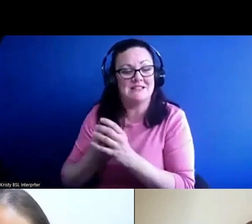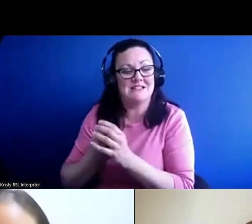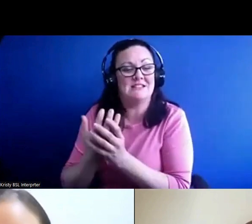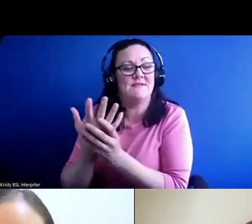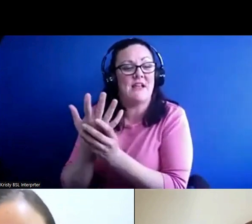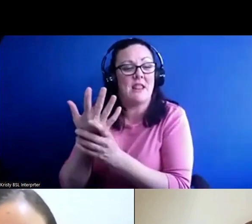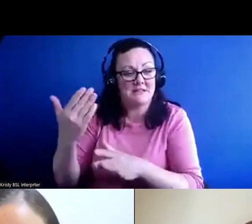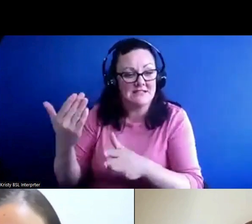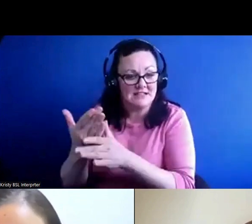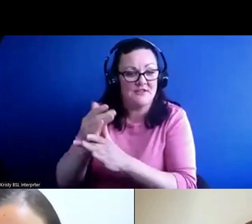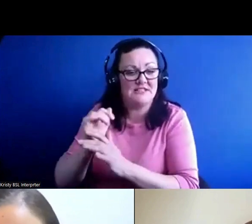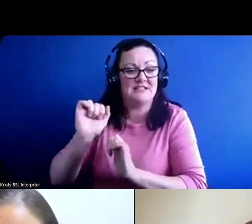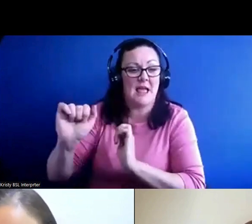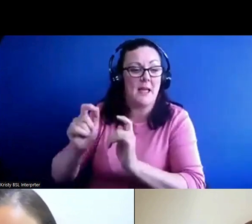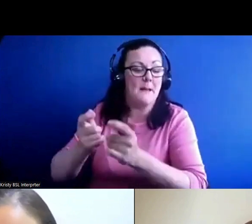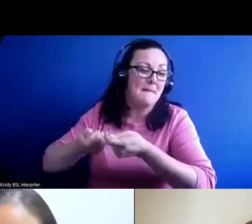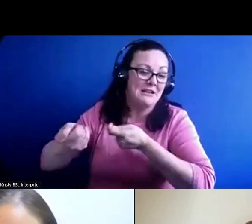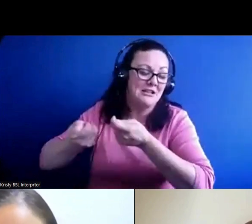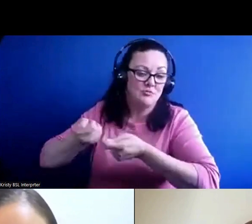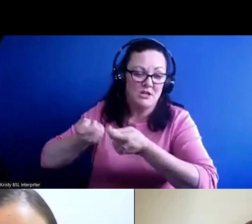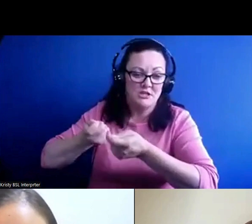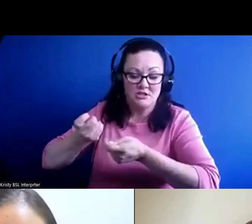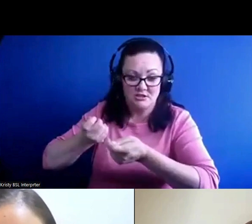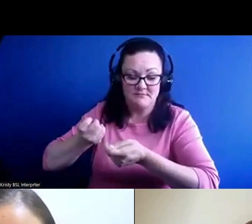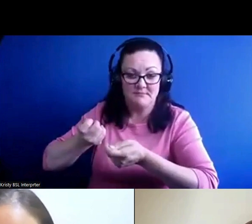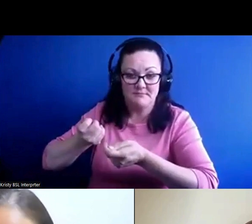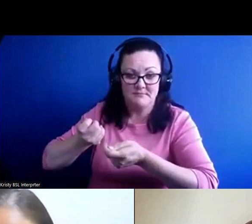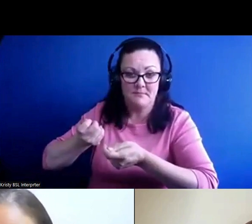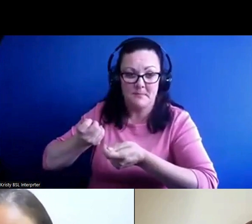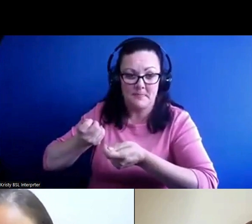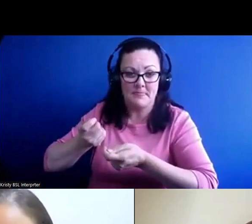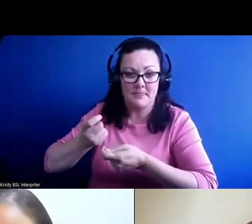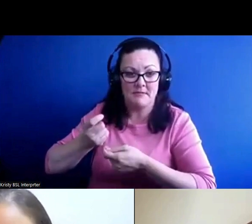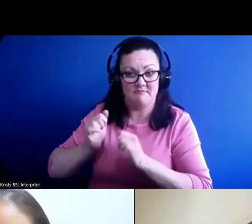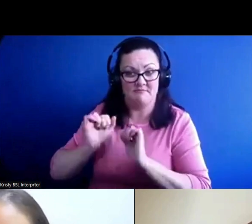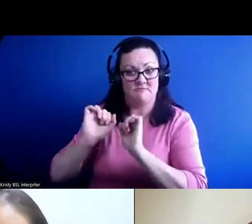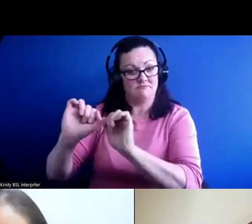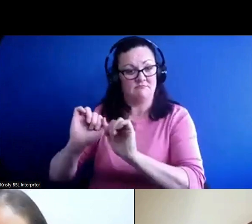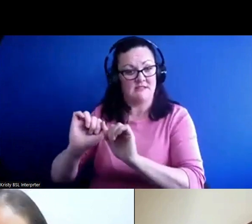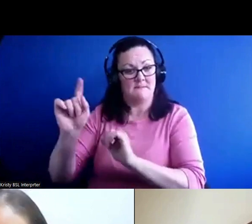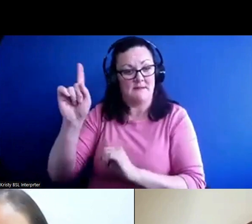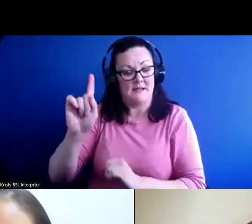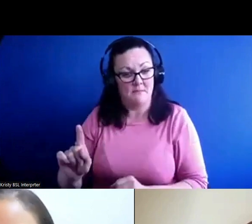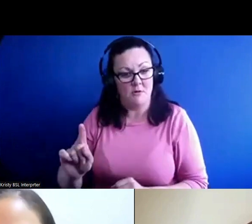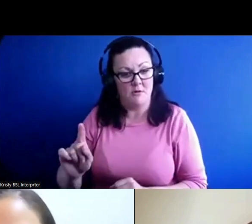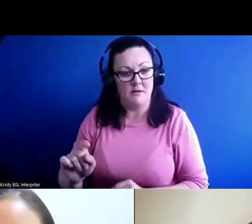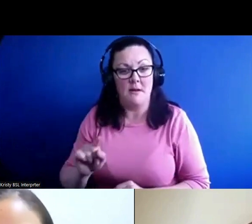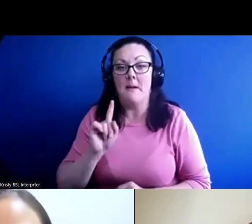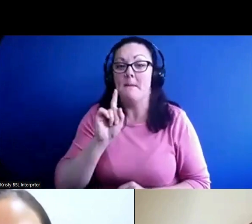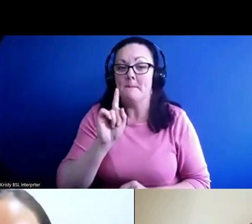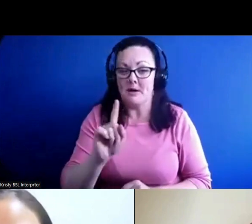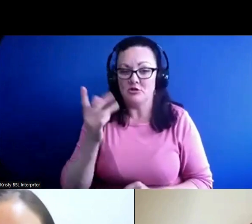management activities of the people. Recently we are also